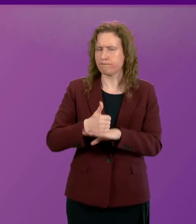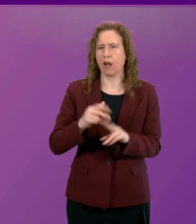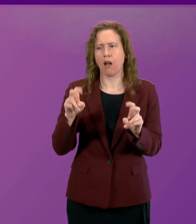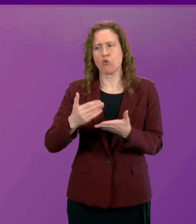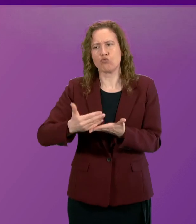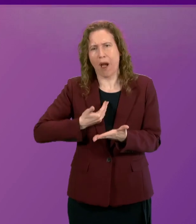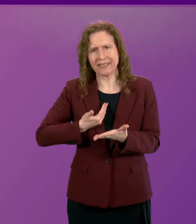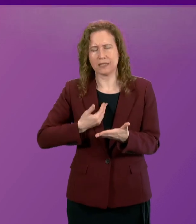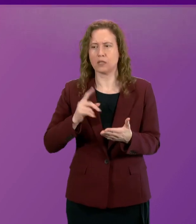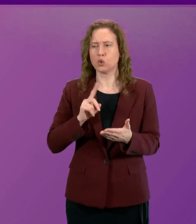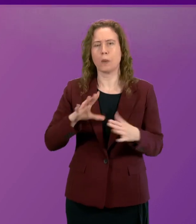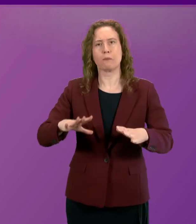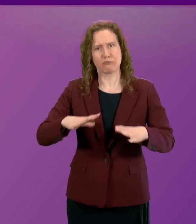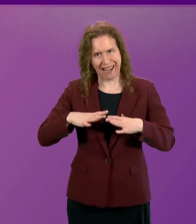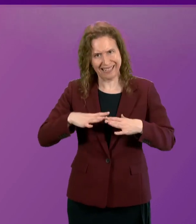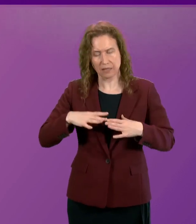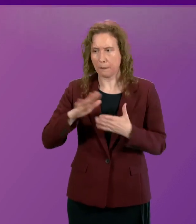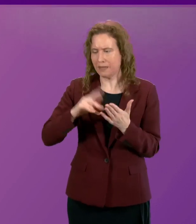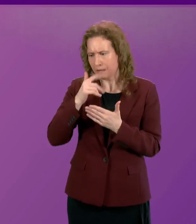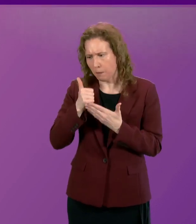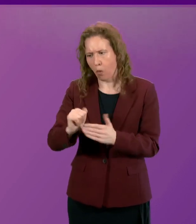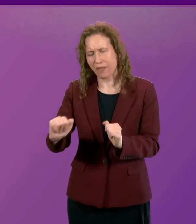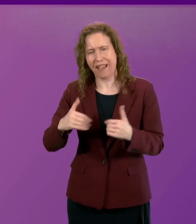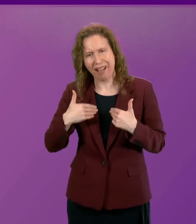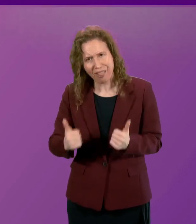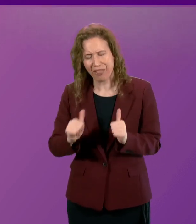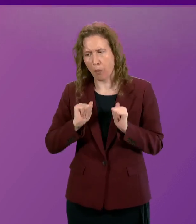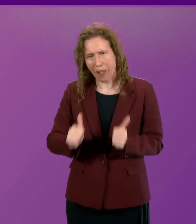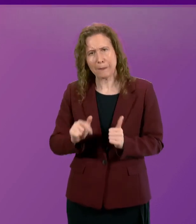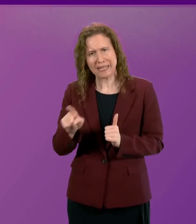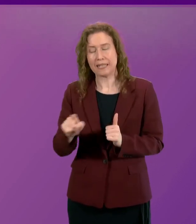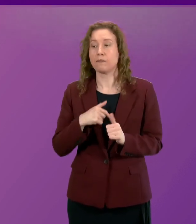from caring to support carers’ health and wellbeing. Ahead of that being introduced,